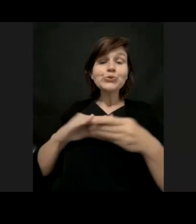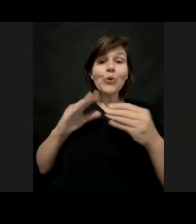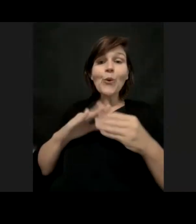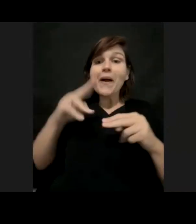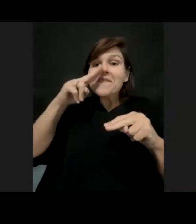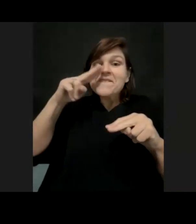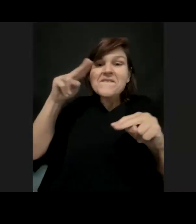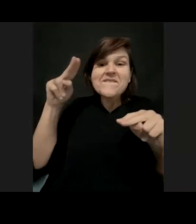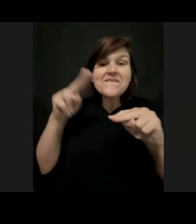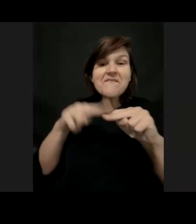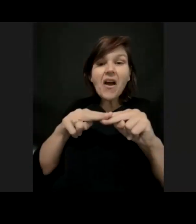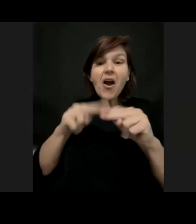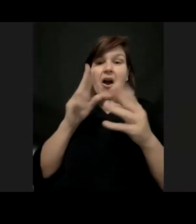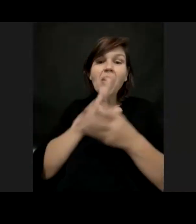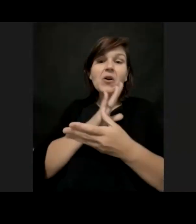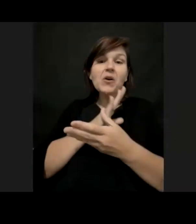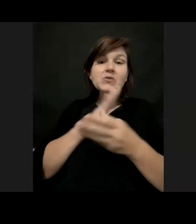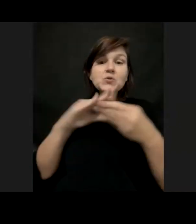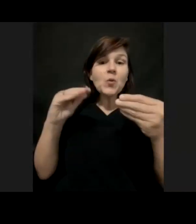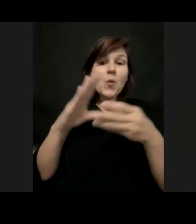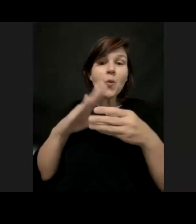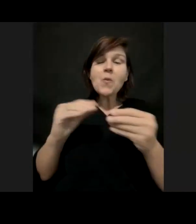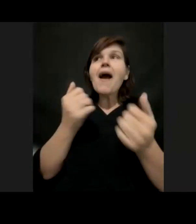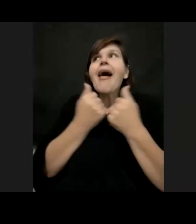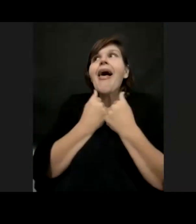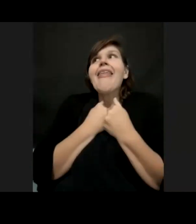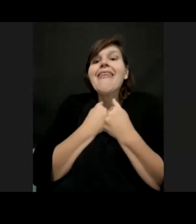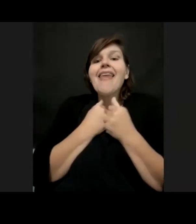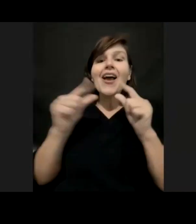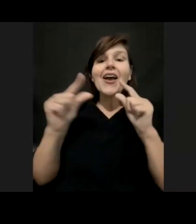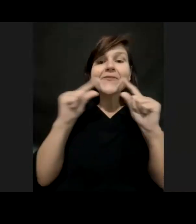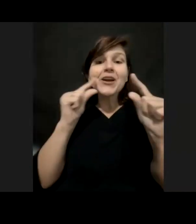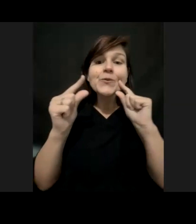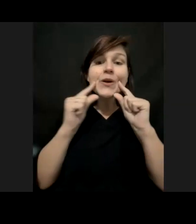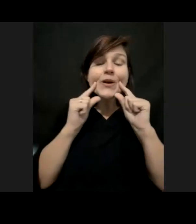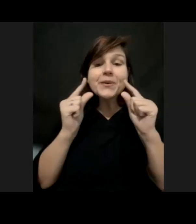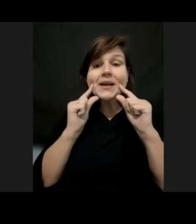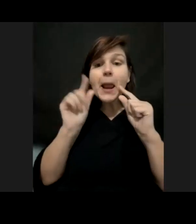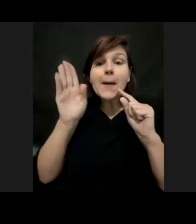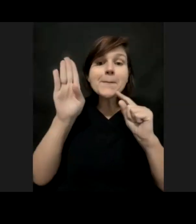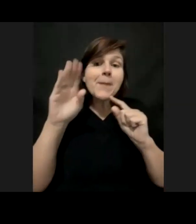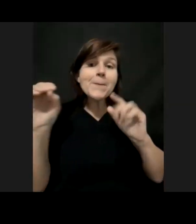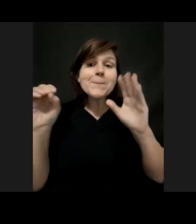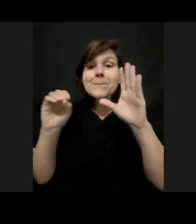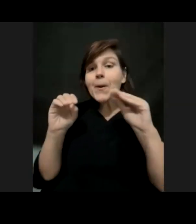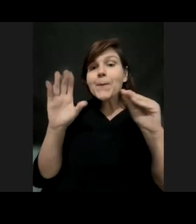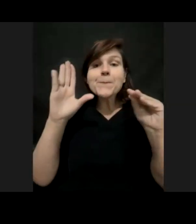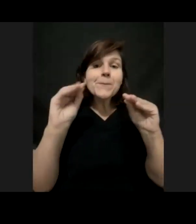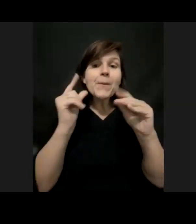I loved it, Gwynnie Gwyn Gwyn! Boom, boom, boom! Go, go, go! Go, go, go, go, go-a-te-go.